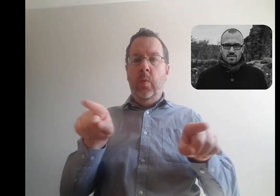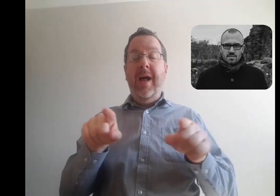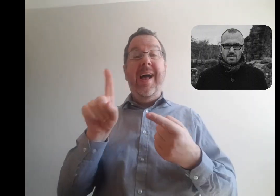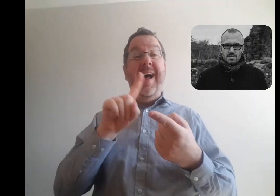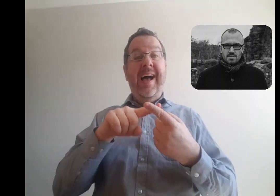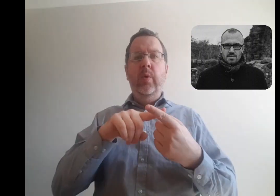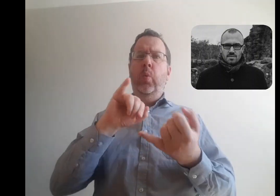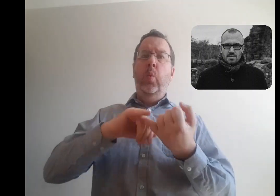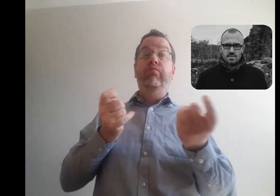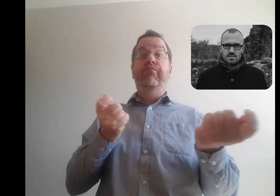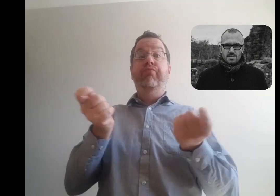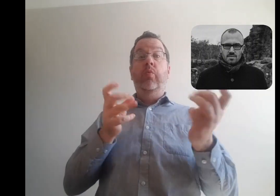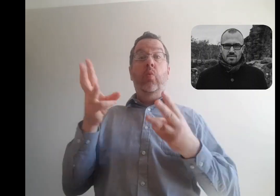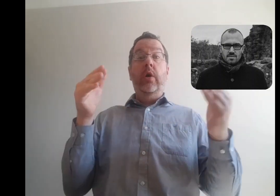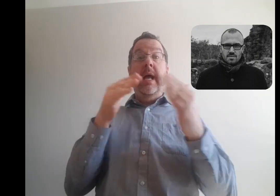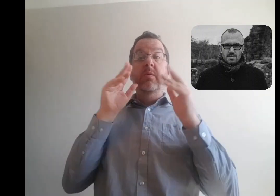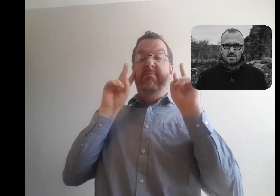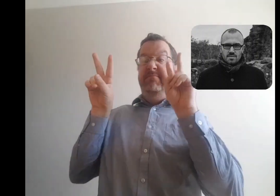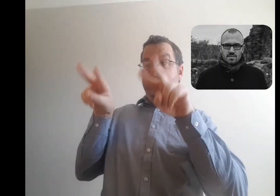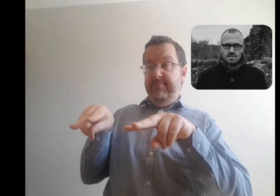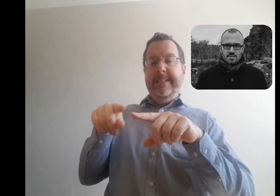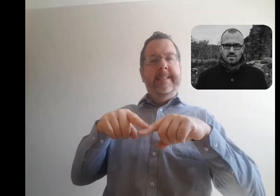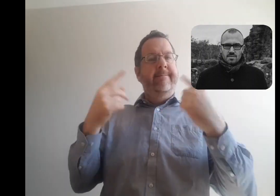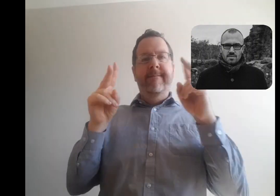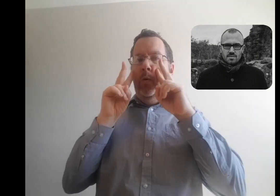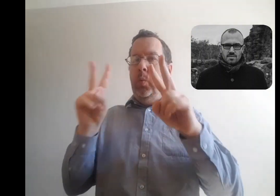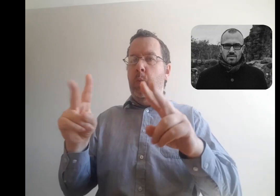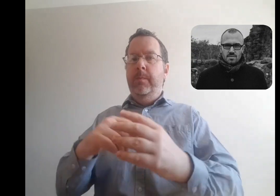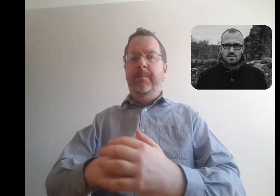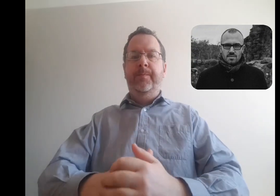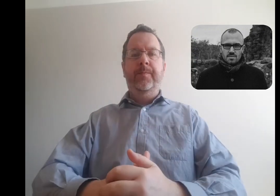not least because they were viewed very differently by the authorities.